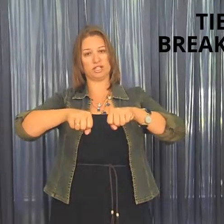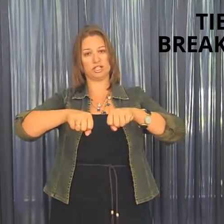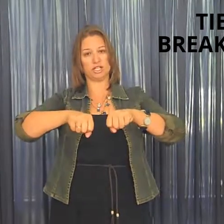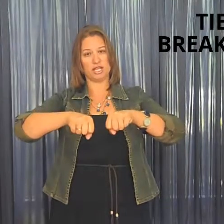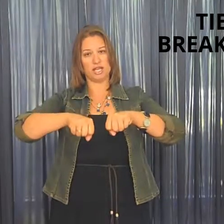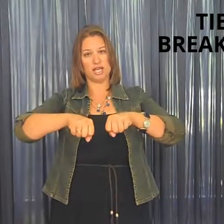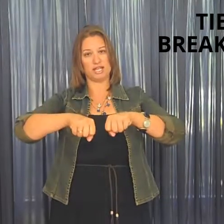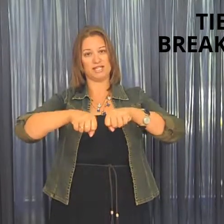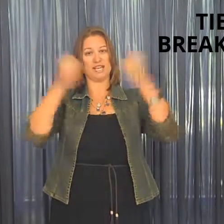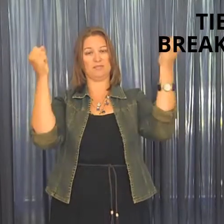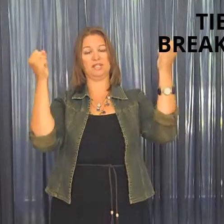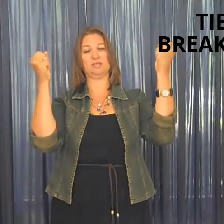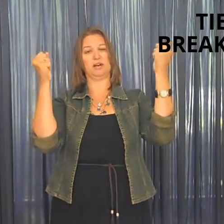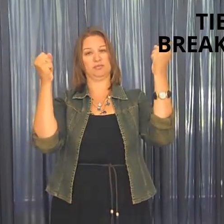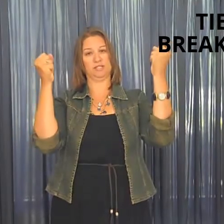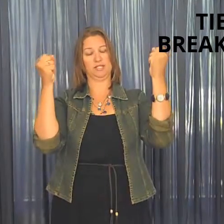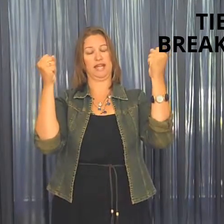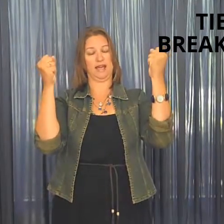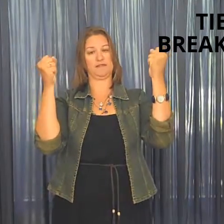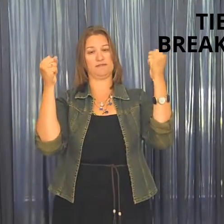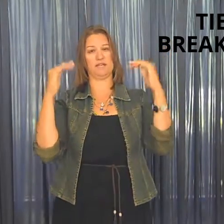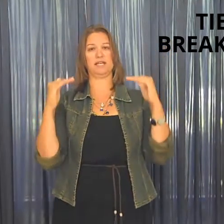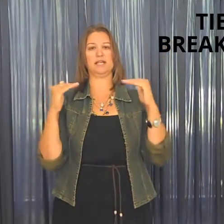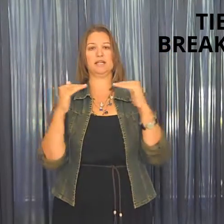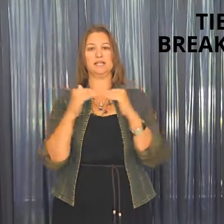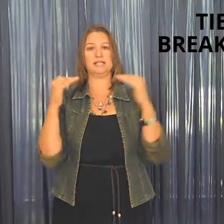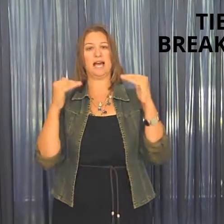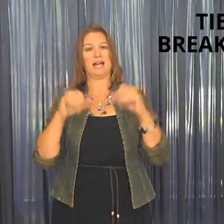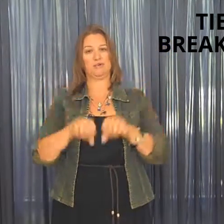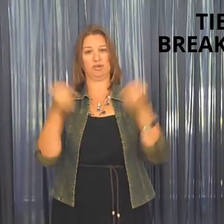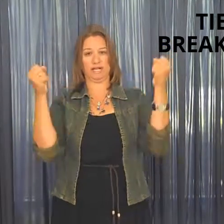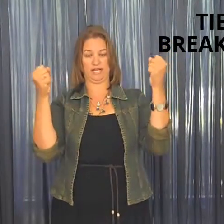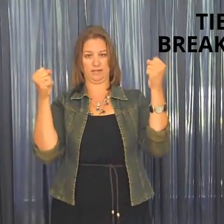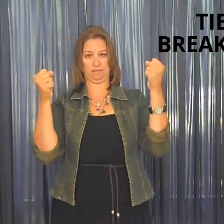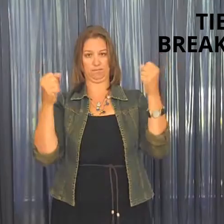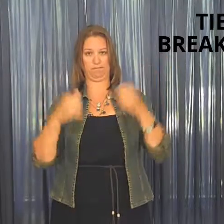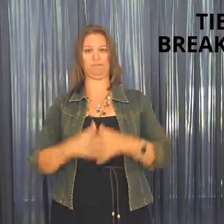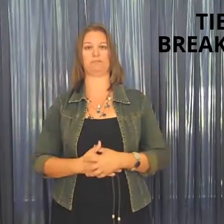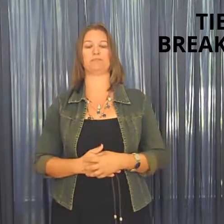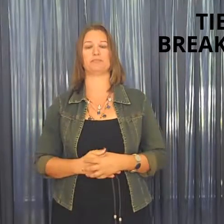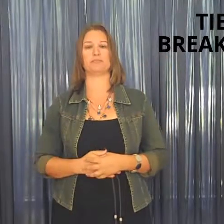branch, and snapping them upwards in half. "Tie break".